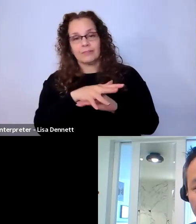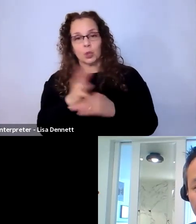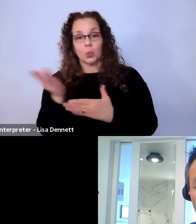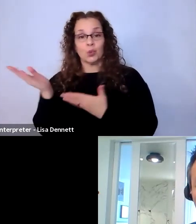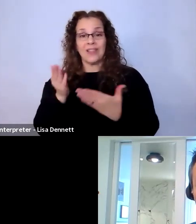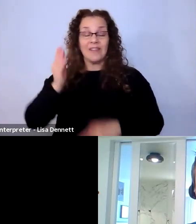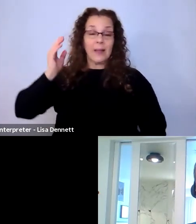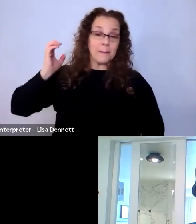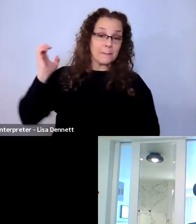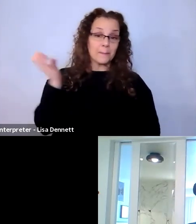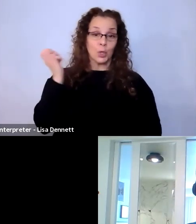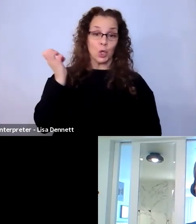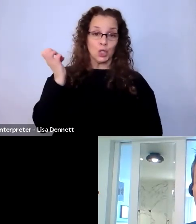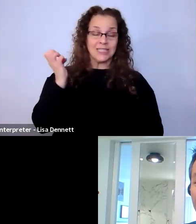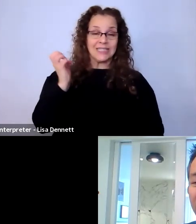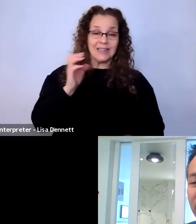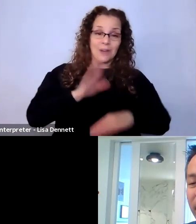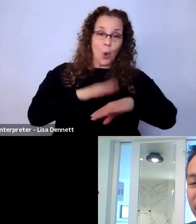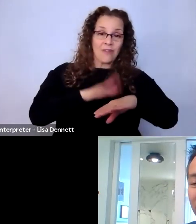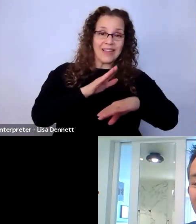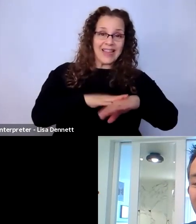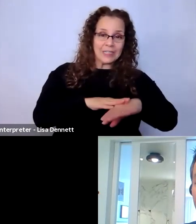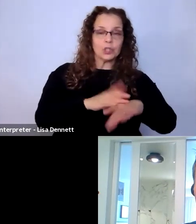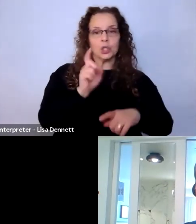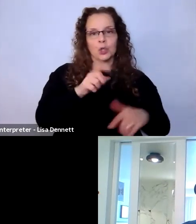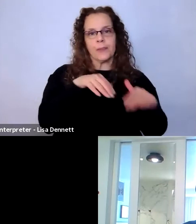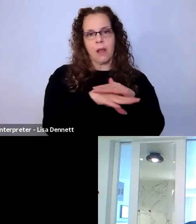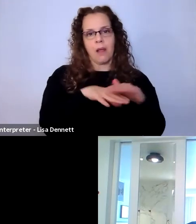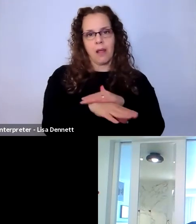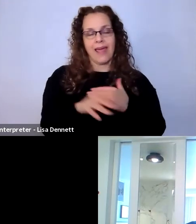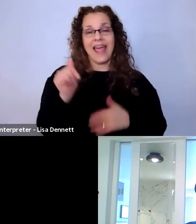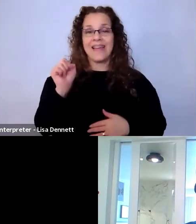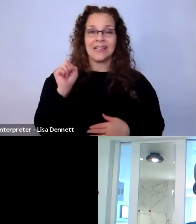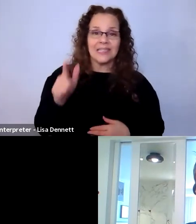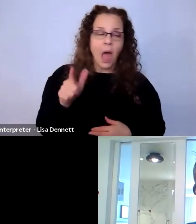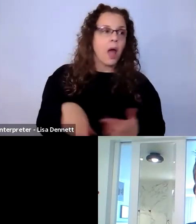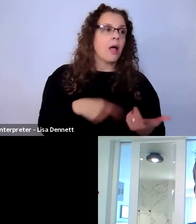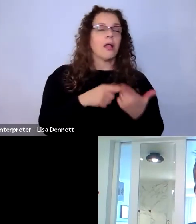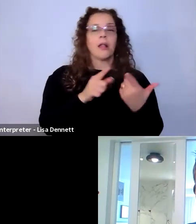notifications that it'd be accessible that there's asl that there's captions that every.